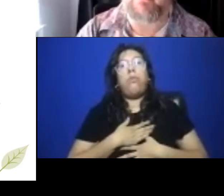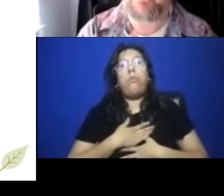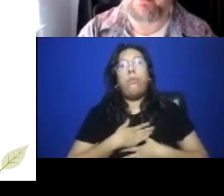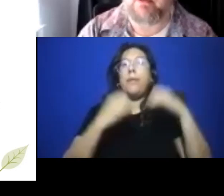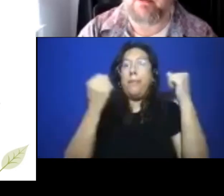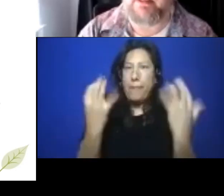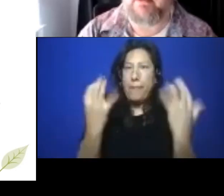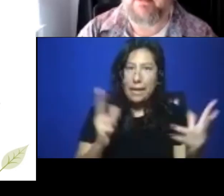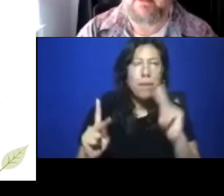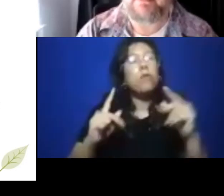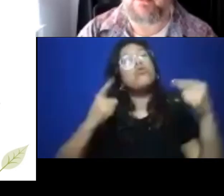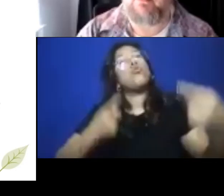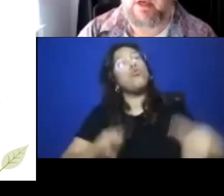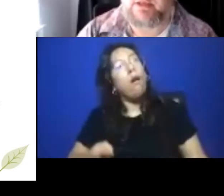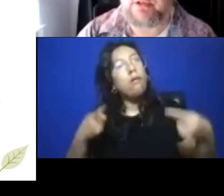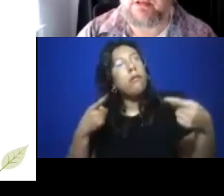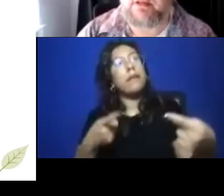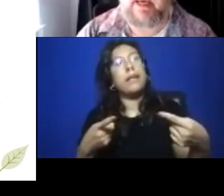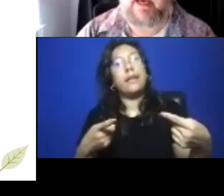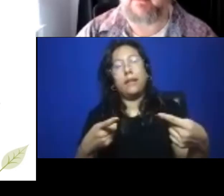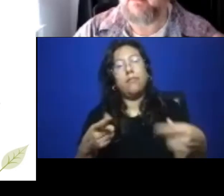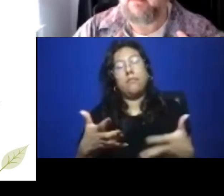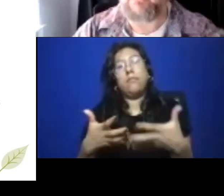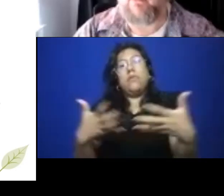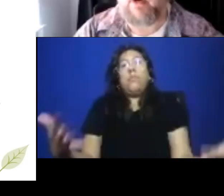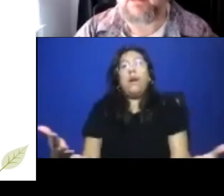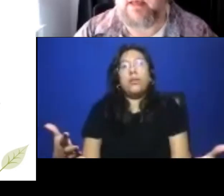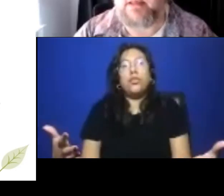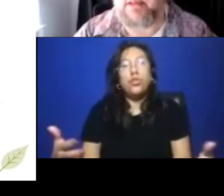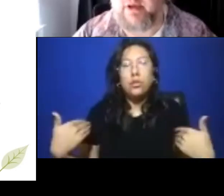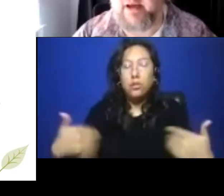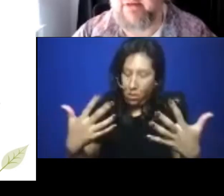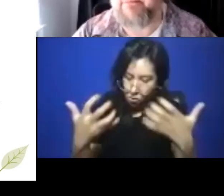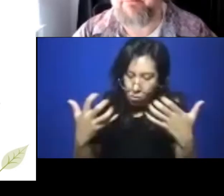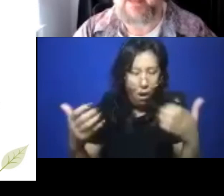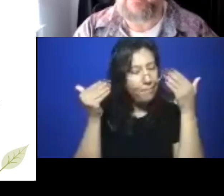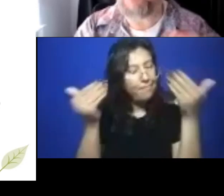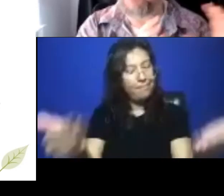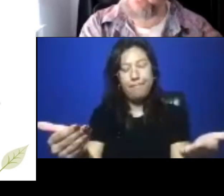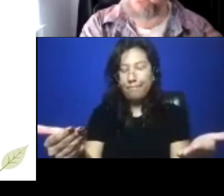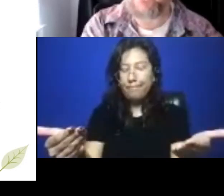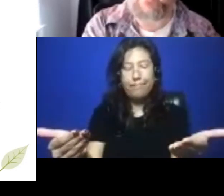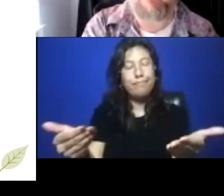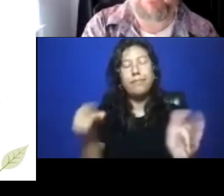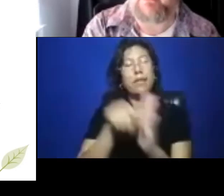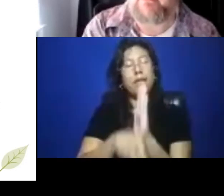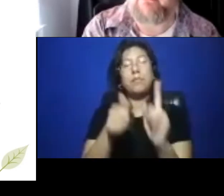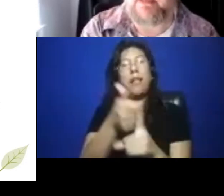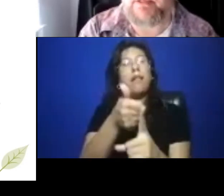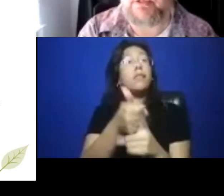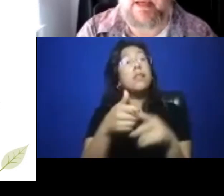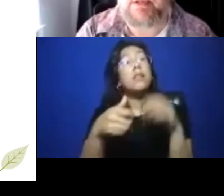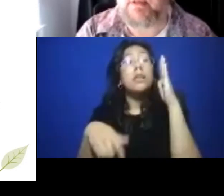are struggling so much that they want to end their life. This is also an opportunity for us to change